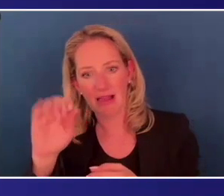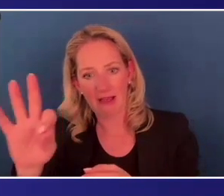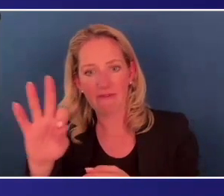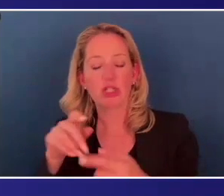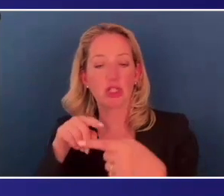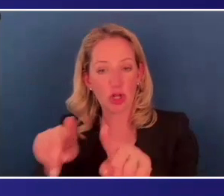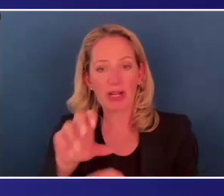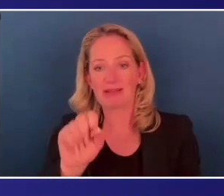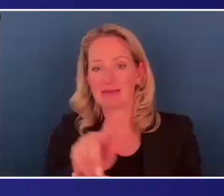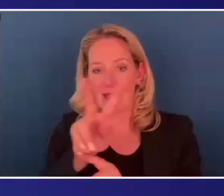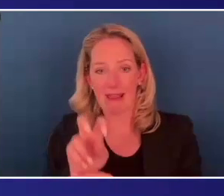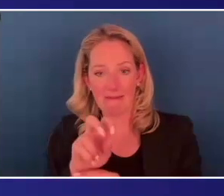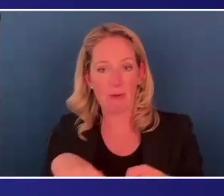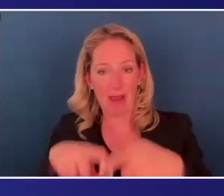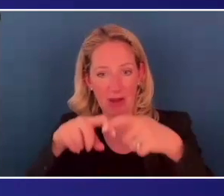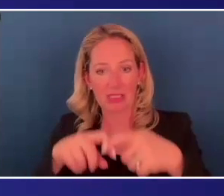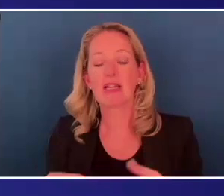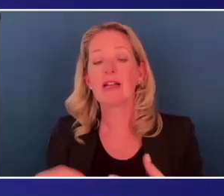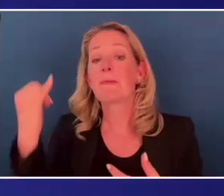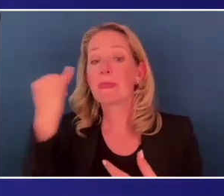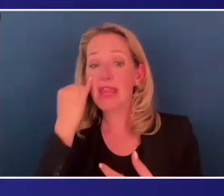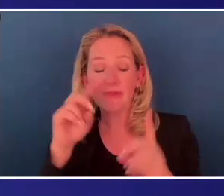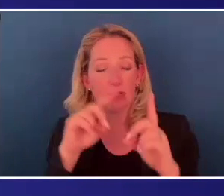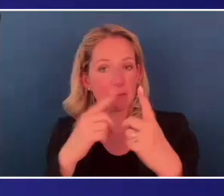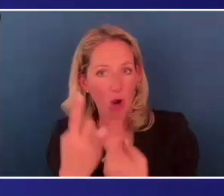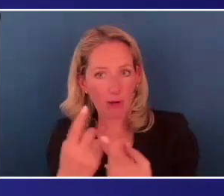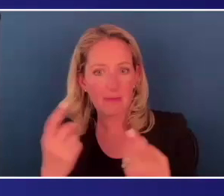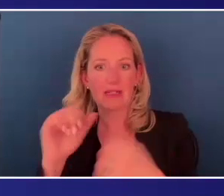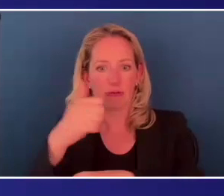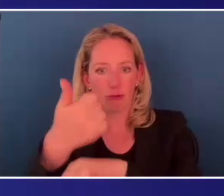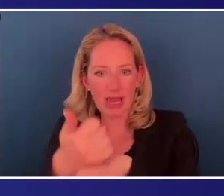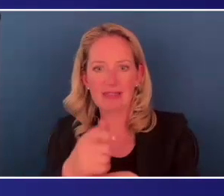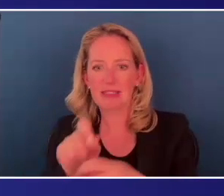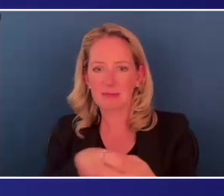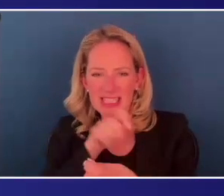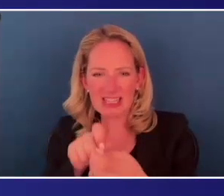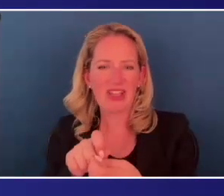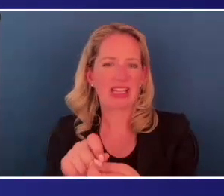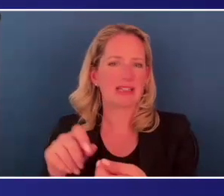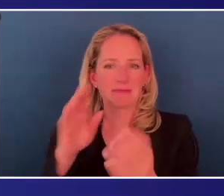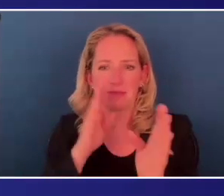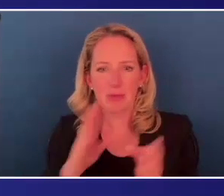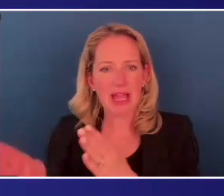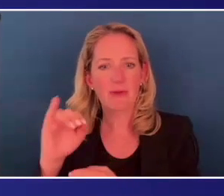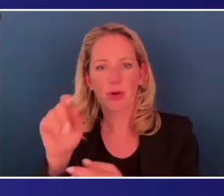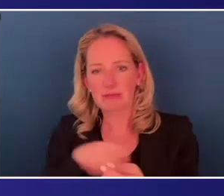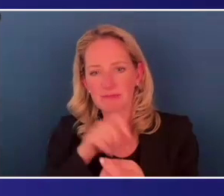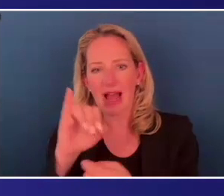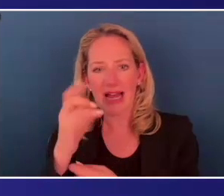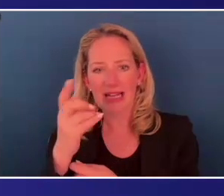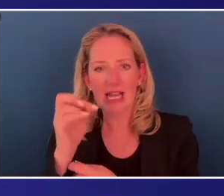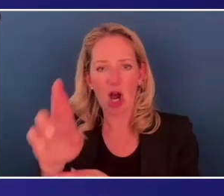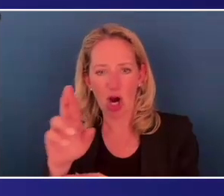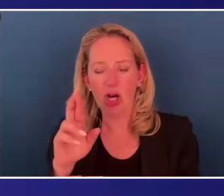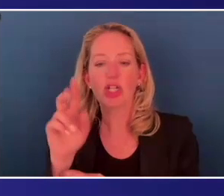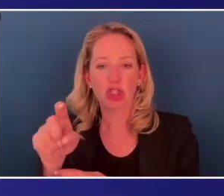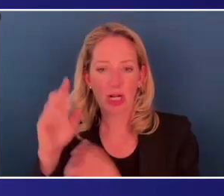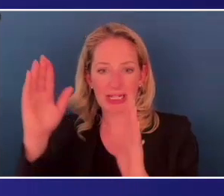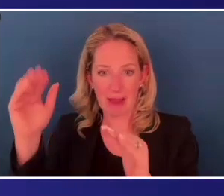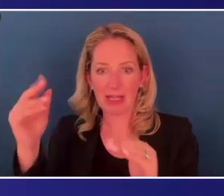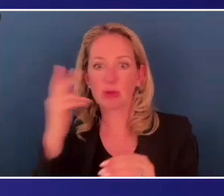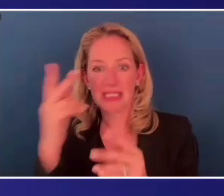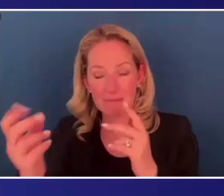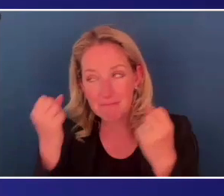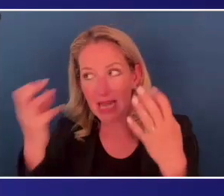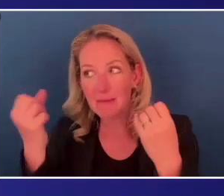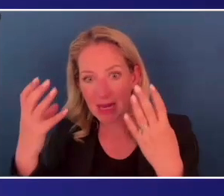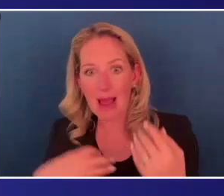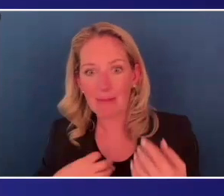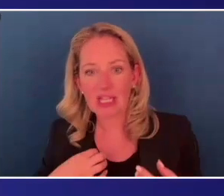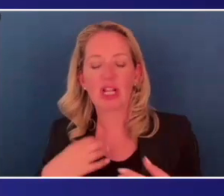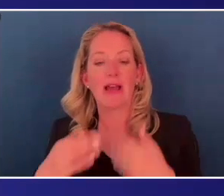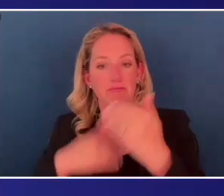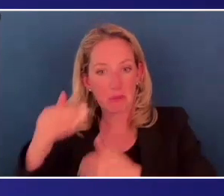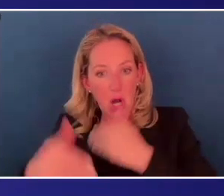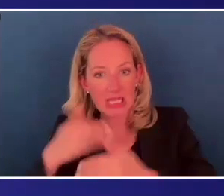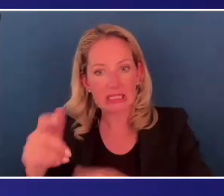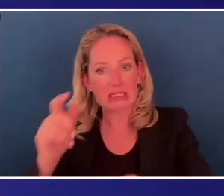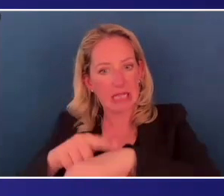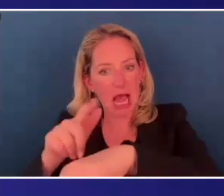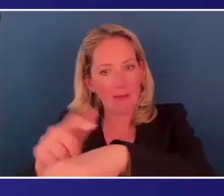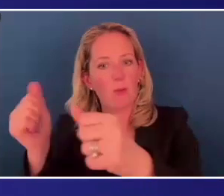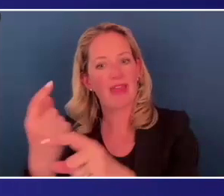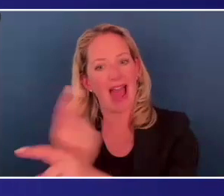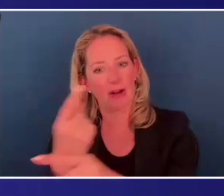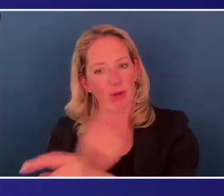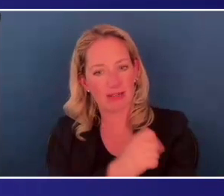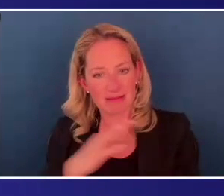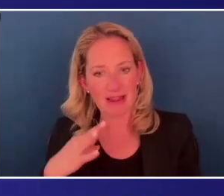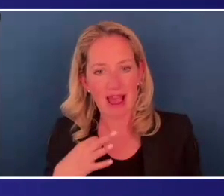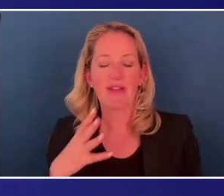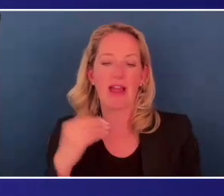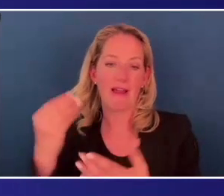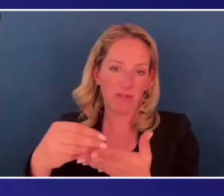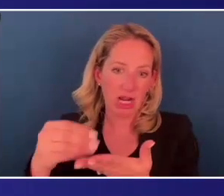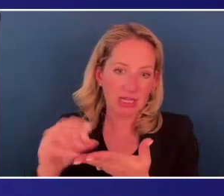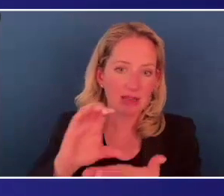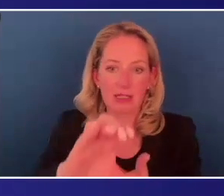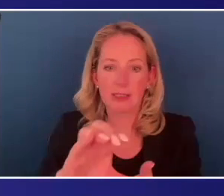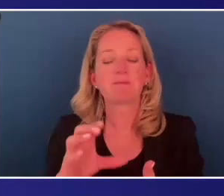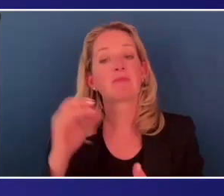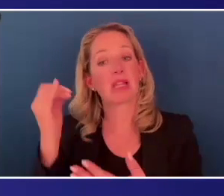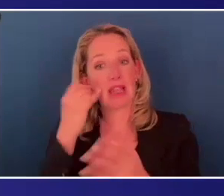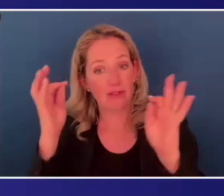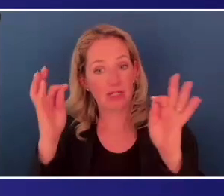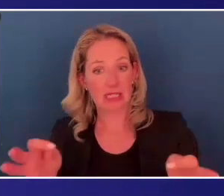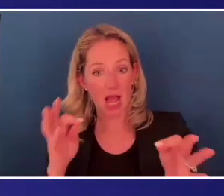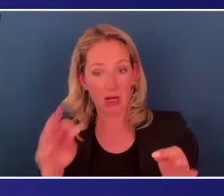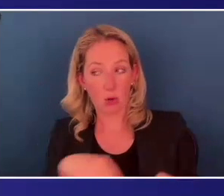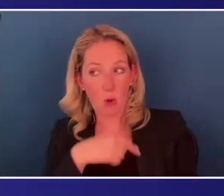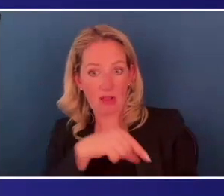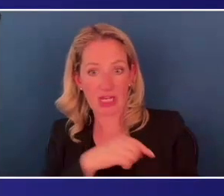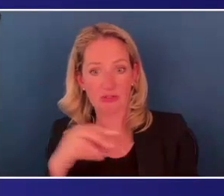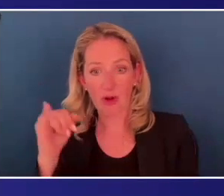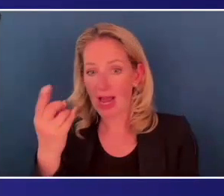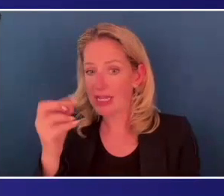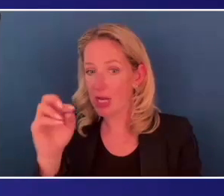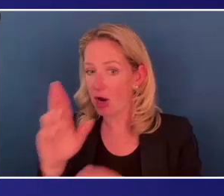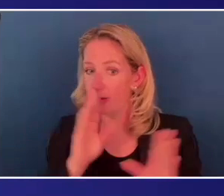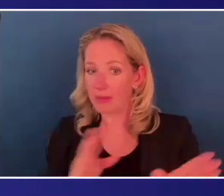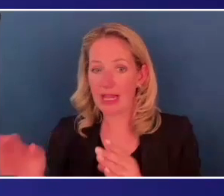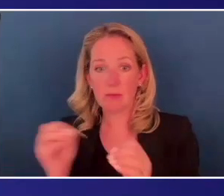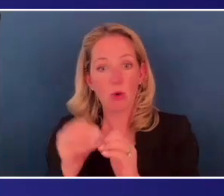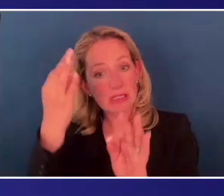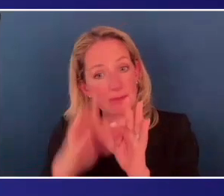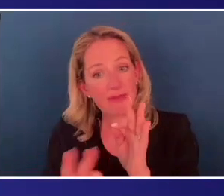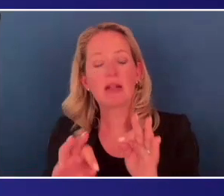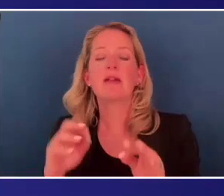If the department creates incentives or disincentives for certain IDR plans, it should expect to receive many IDR applications and facilitate their processing in a reasonable time with adequate staffing, funding, and direction to services if it decides to simplify the qualifications for IDR plans, it must ensure that current borrowers do not fall through the cracks.